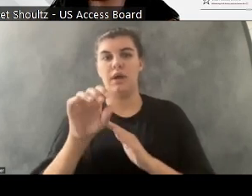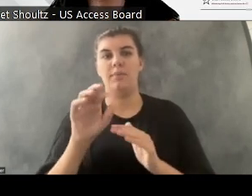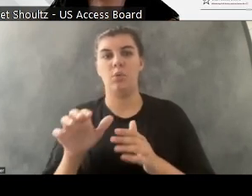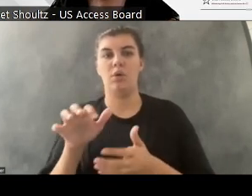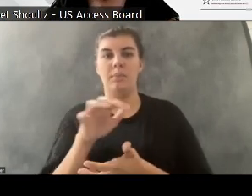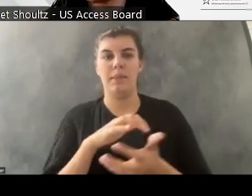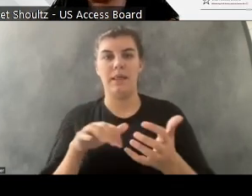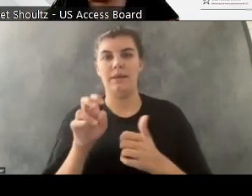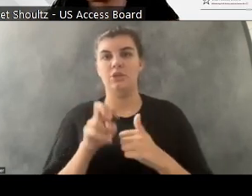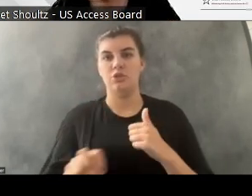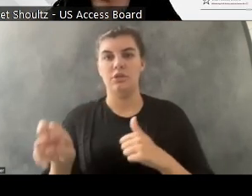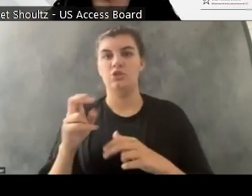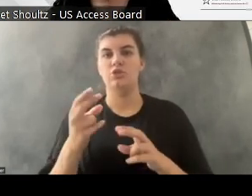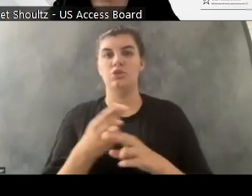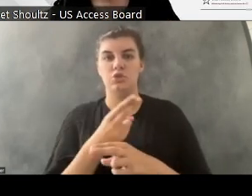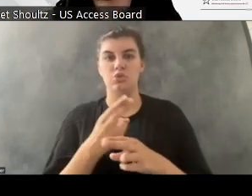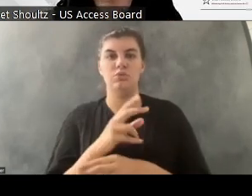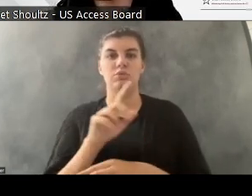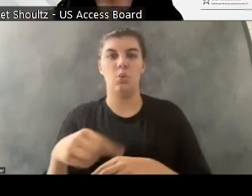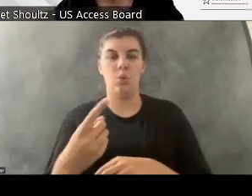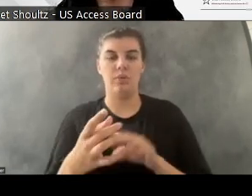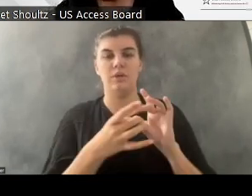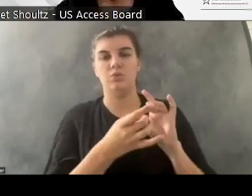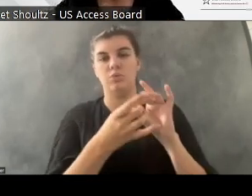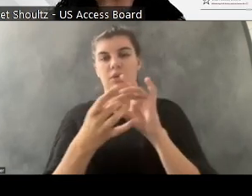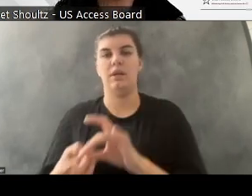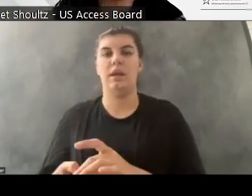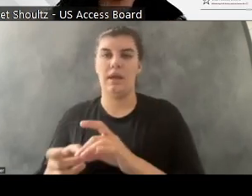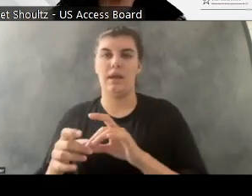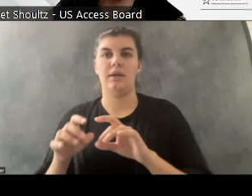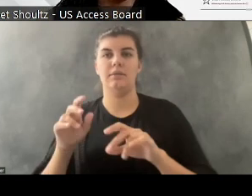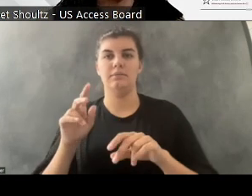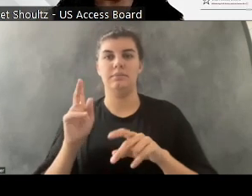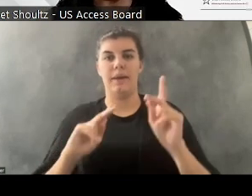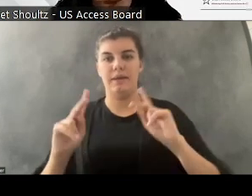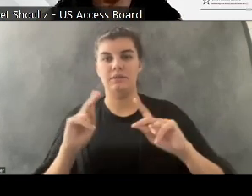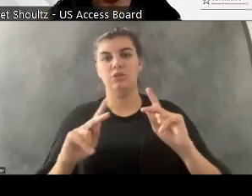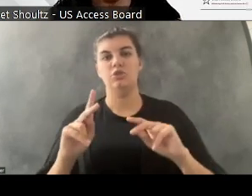used exclusively to connect access aisles to pedestrian access routes.